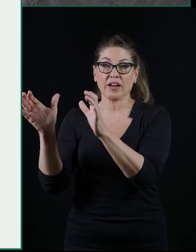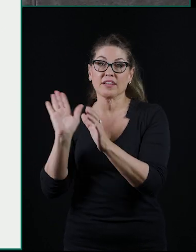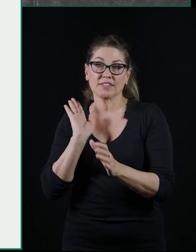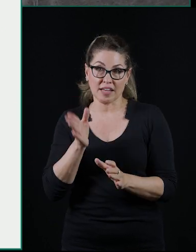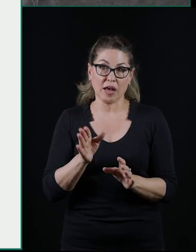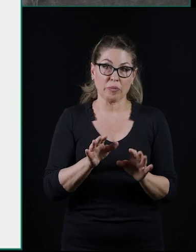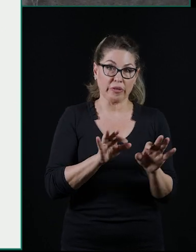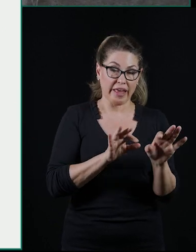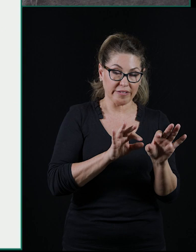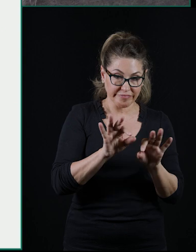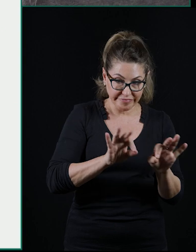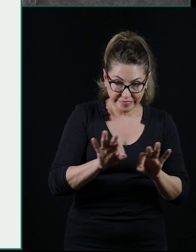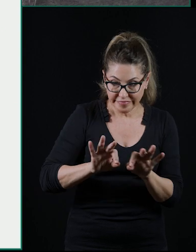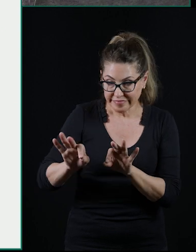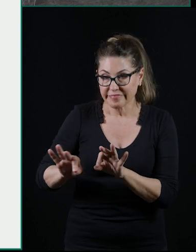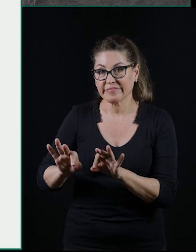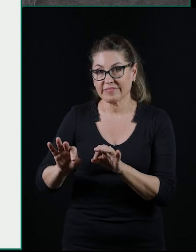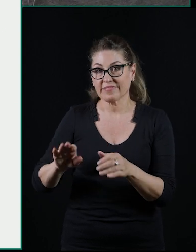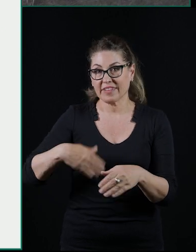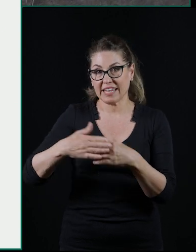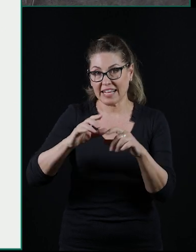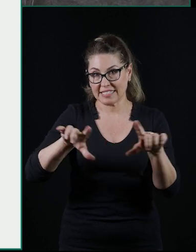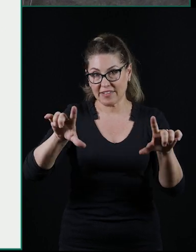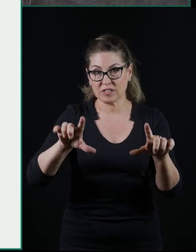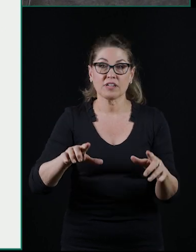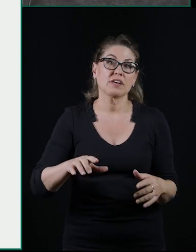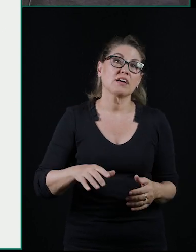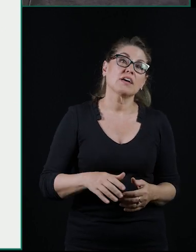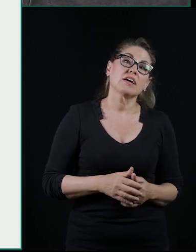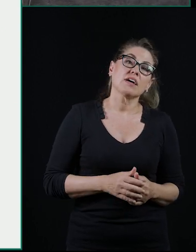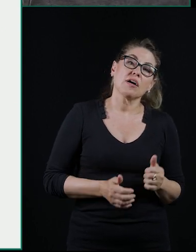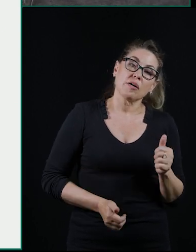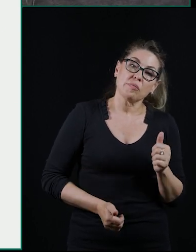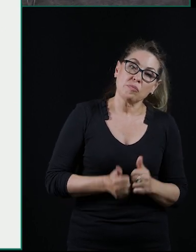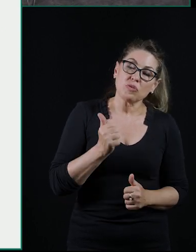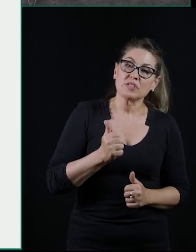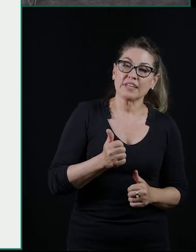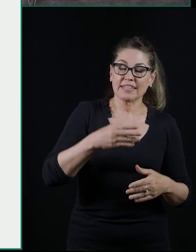in the next few slides. On a high level there in game multiplayer data